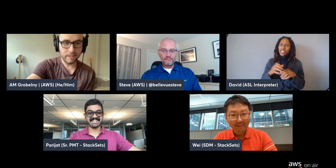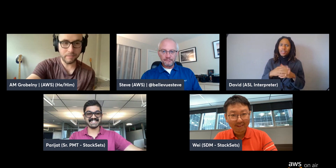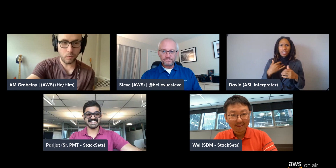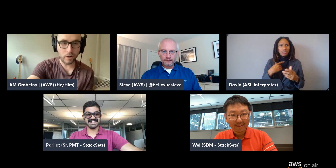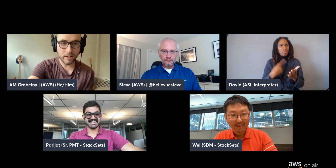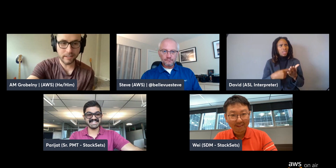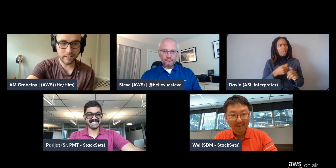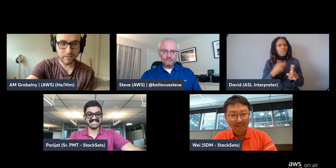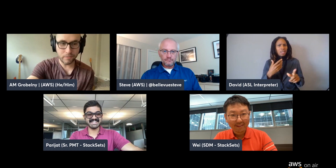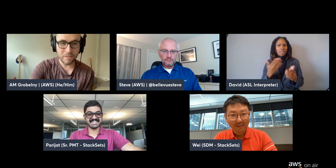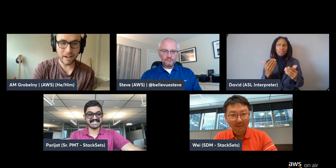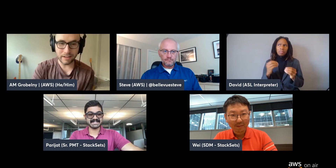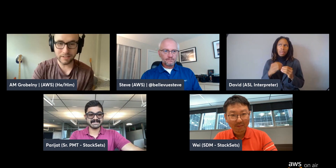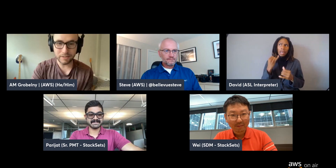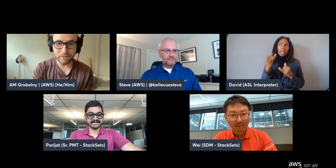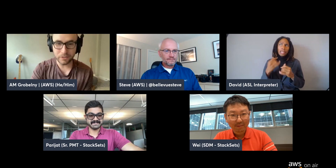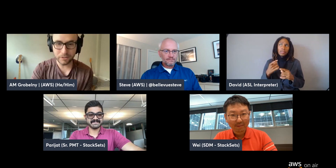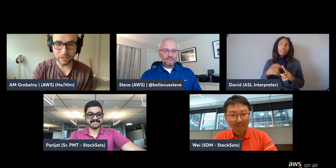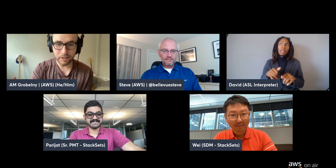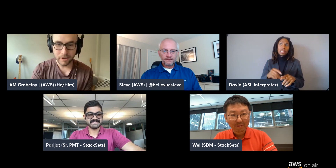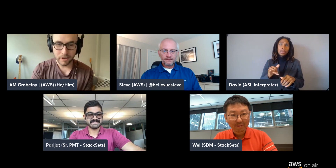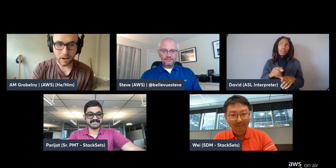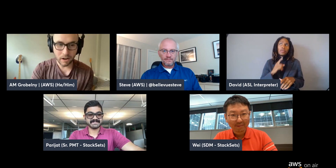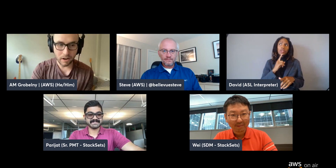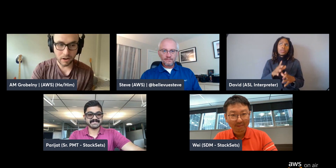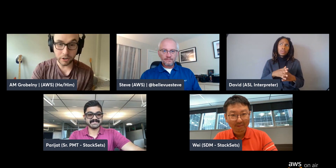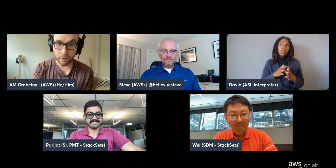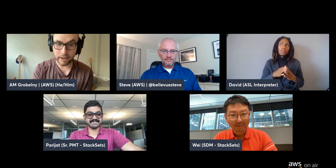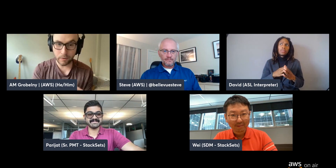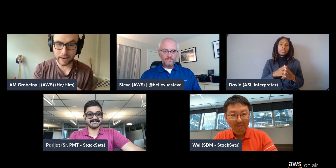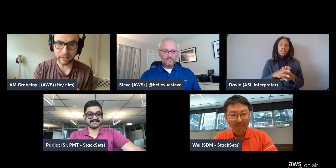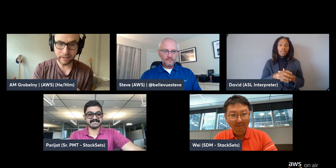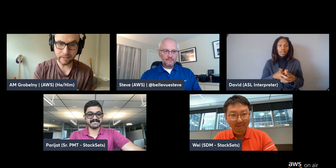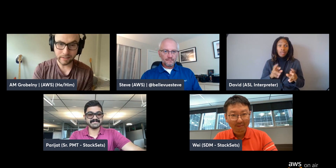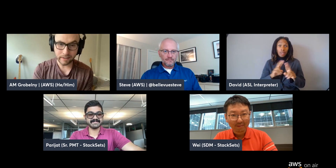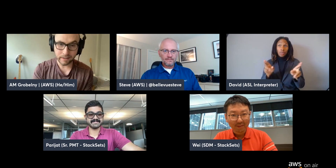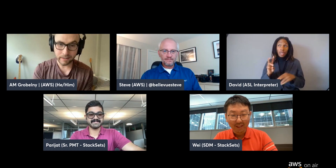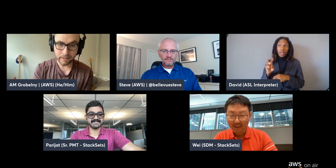get more ideas from that too for sure. Are you ready, Wei?